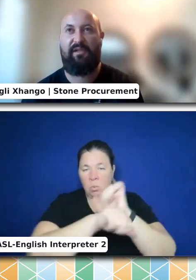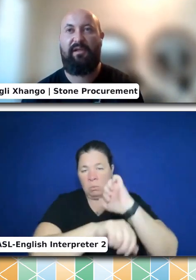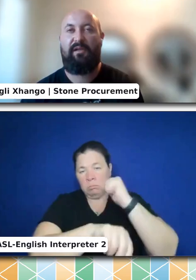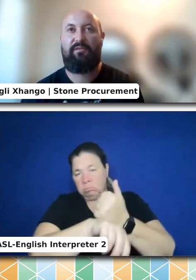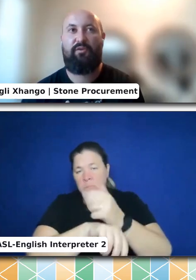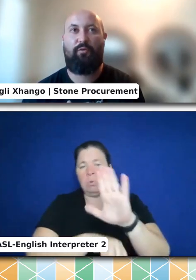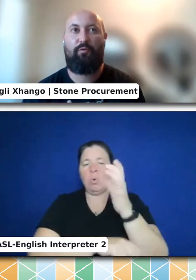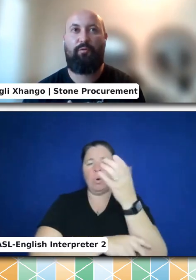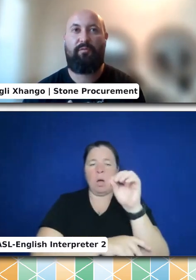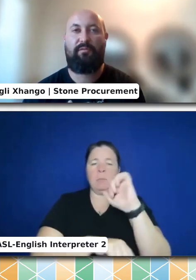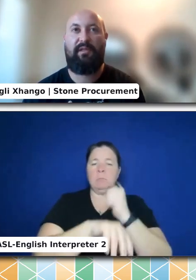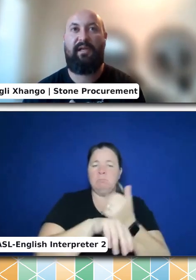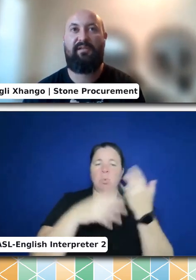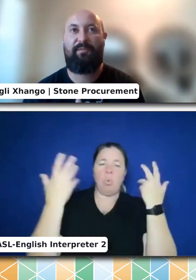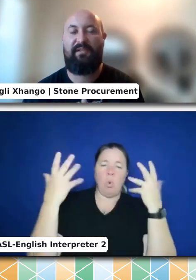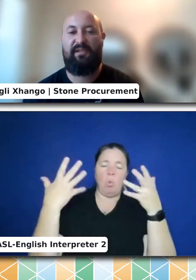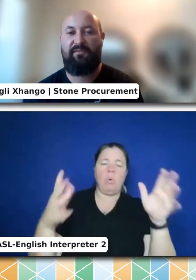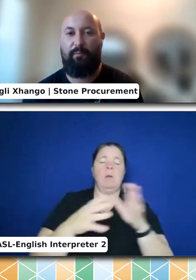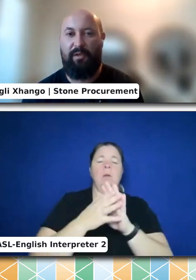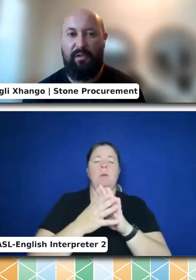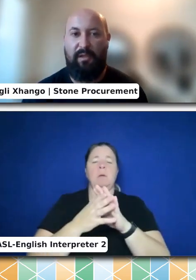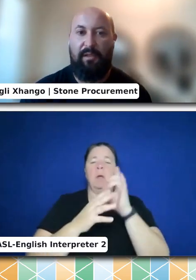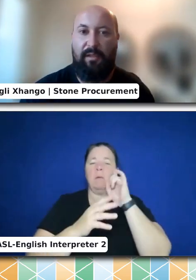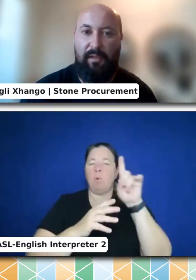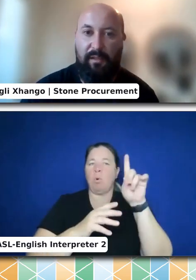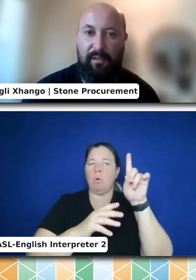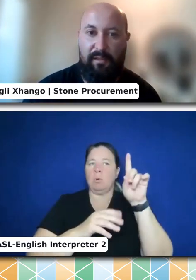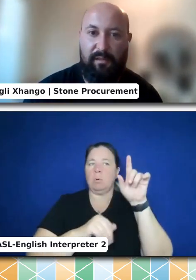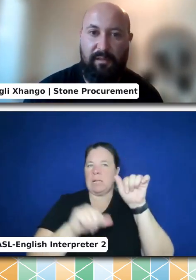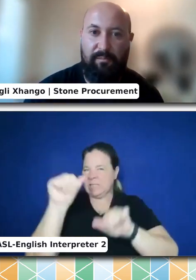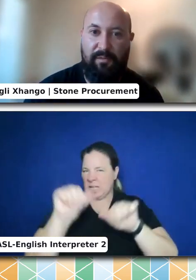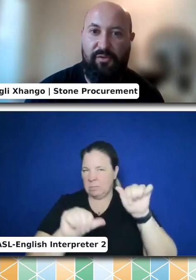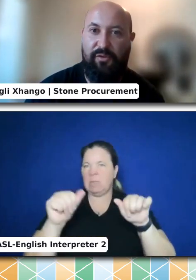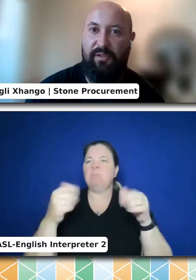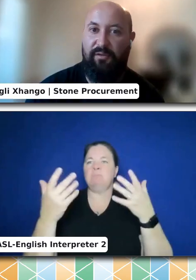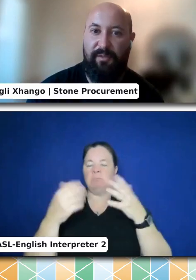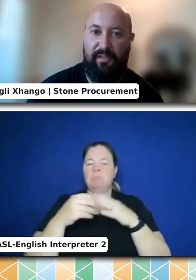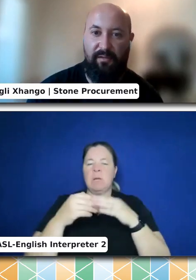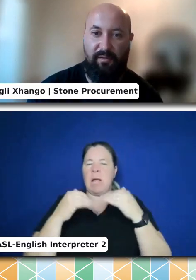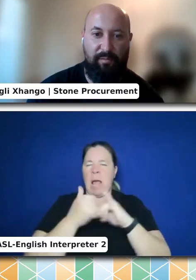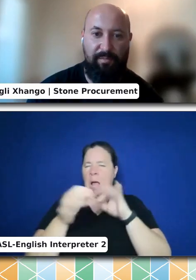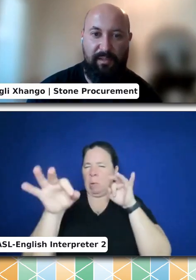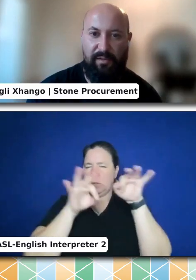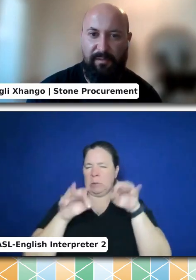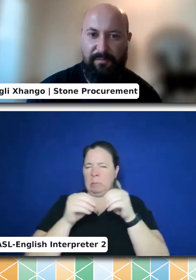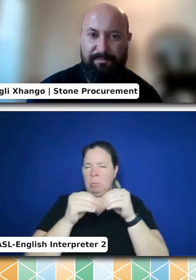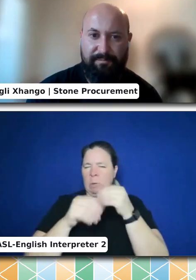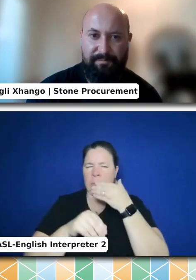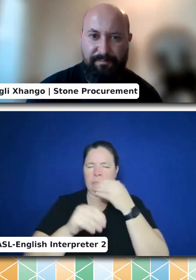To… that has been assessed for. Uh, I'm not sure how to explain that a little bit better.